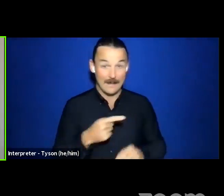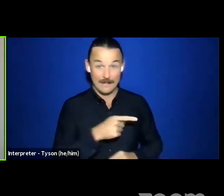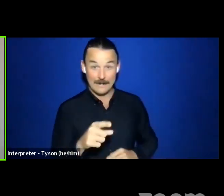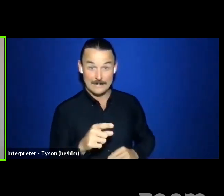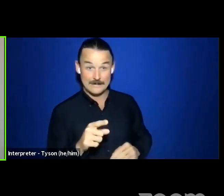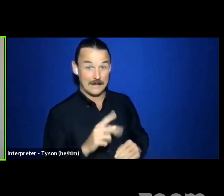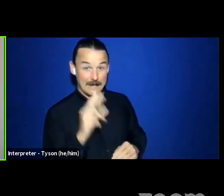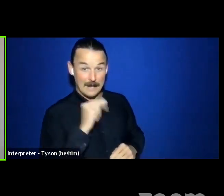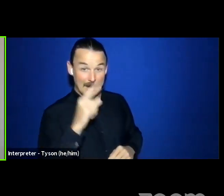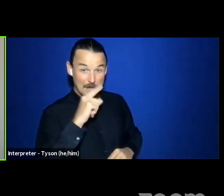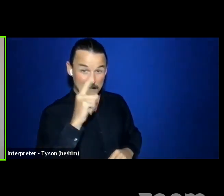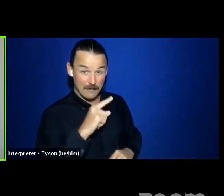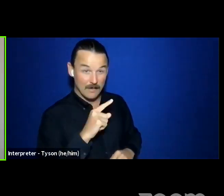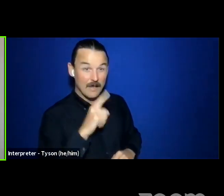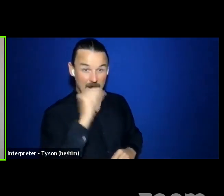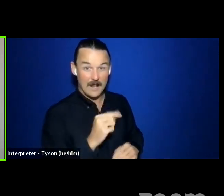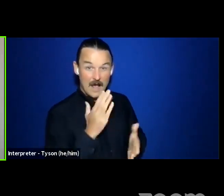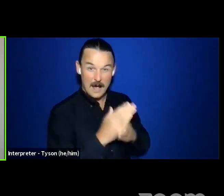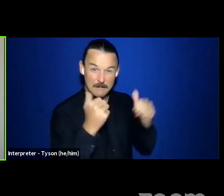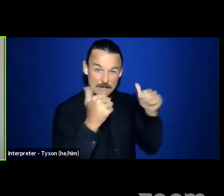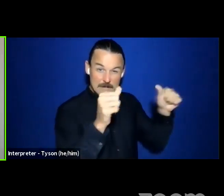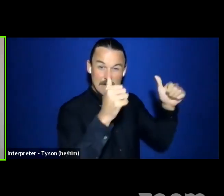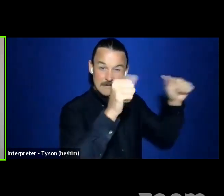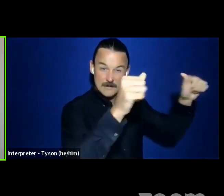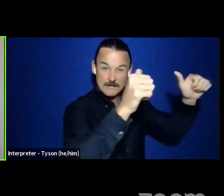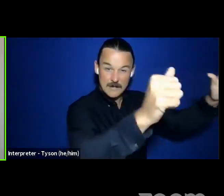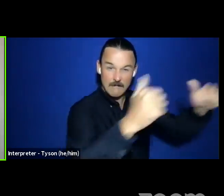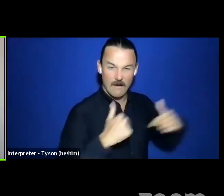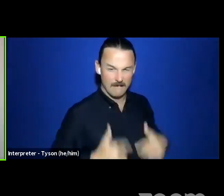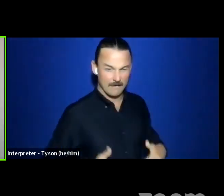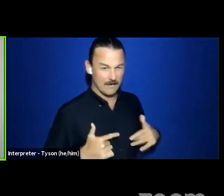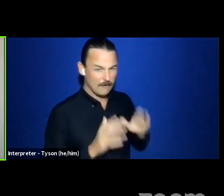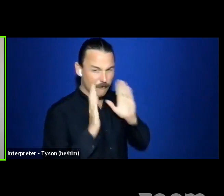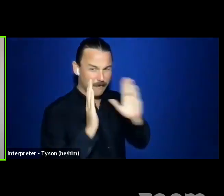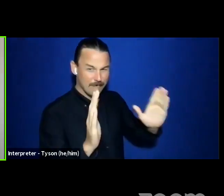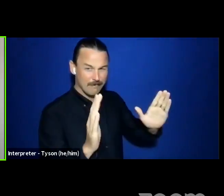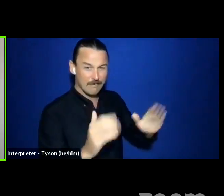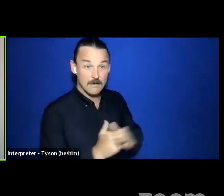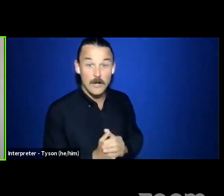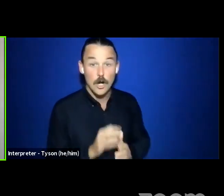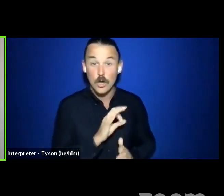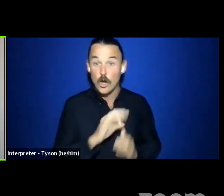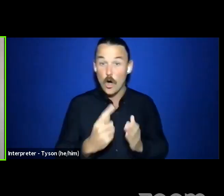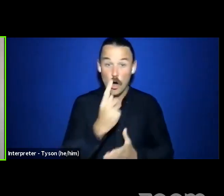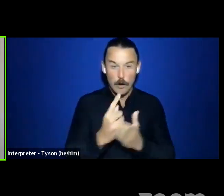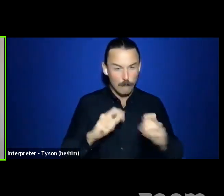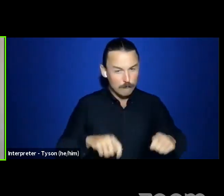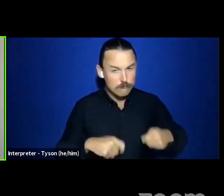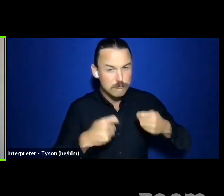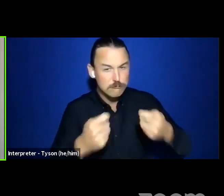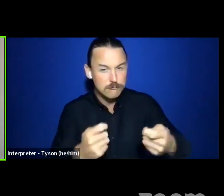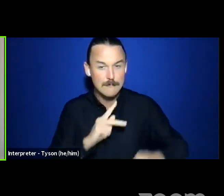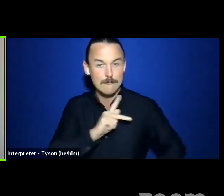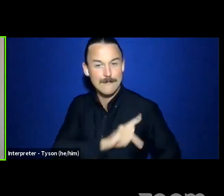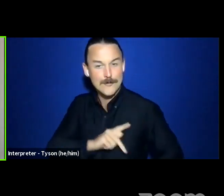achieve something. other than other than the perfect asymmetric other than the perfect asymmetrical lesbian haircut is truly a wonder to me now truly a wonder to me. Not only have they made Admirable Not only have they made